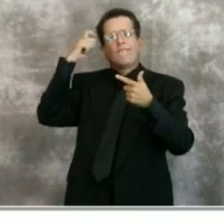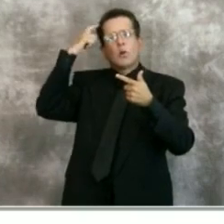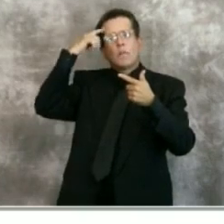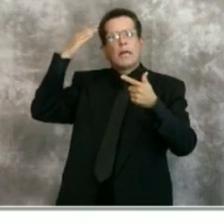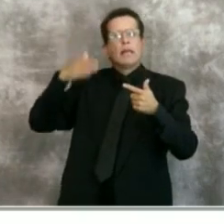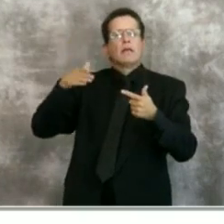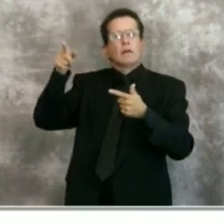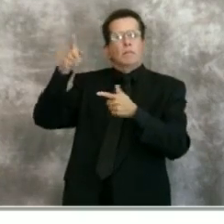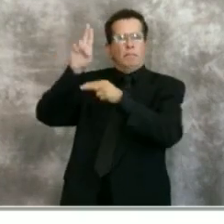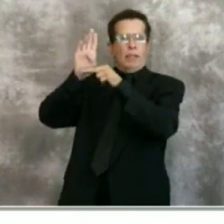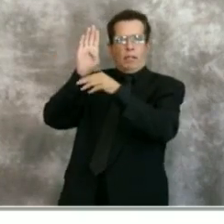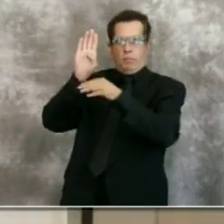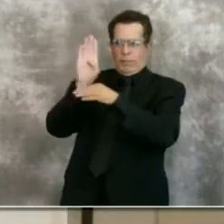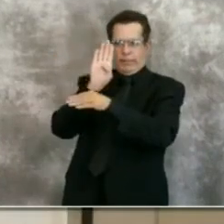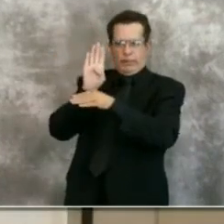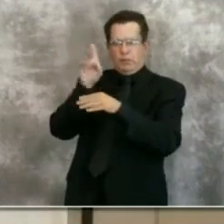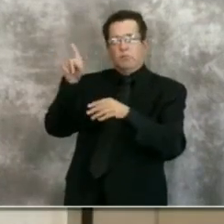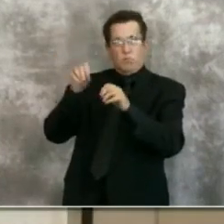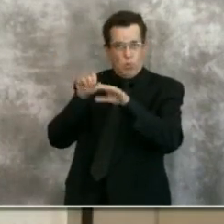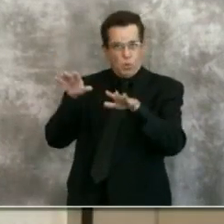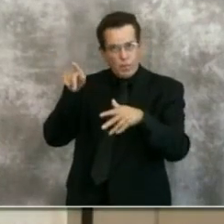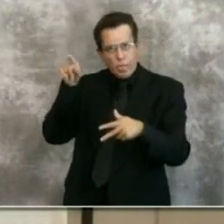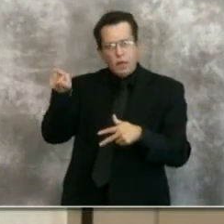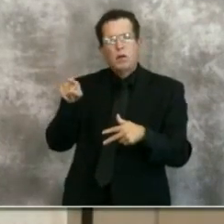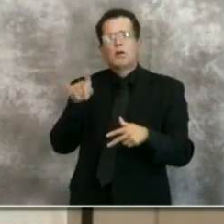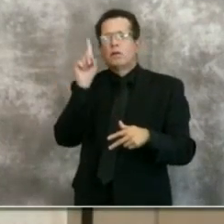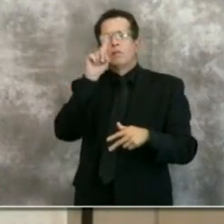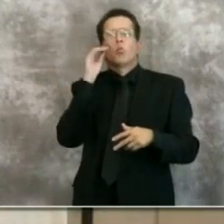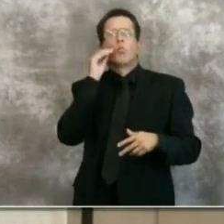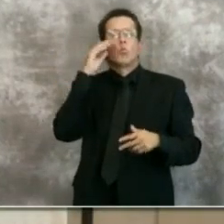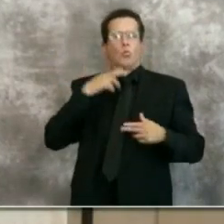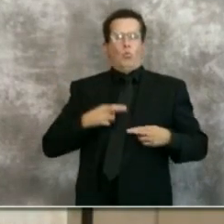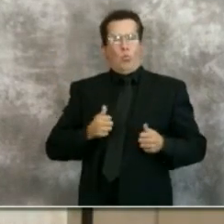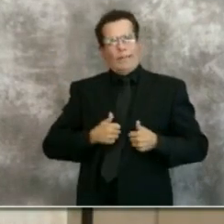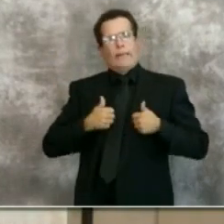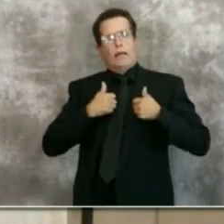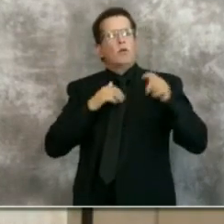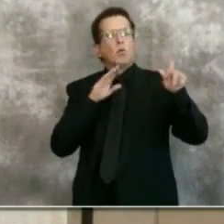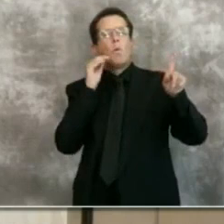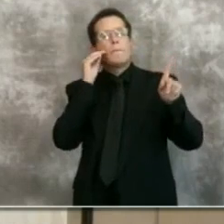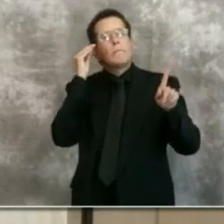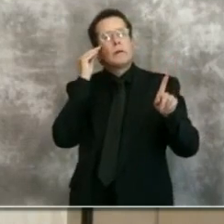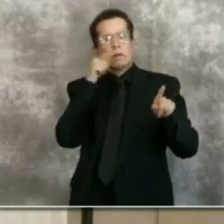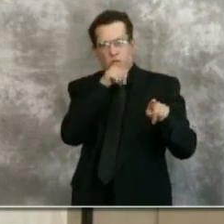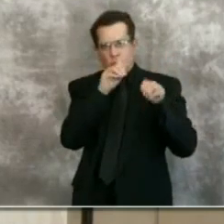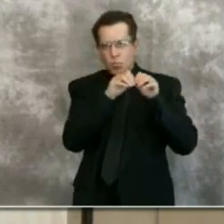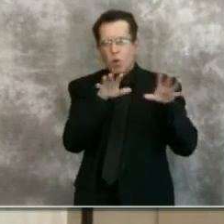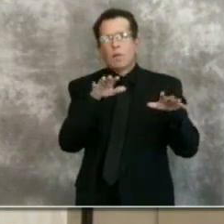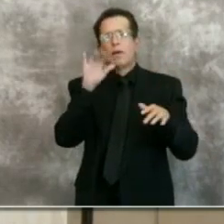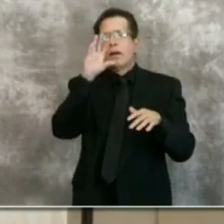37%. IN OF DIFFERENT TYPE OF SETTINGS FROM ONE IN A PRESCHOOL MANUFACTURING